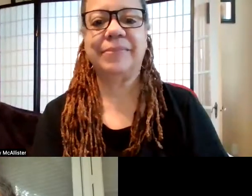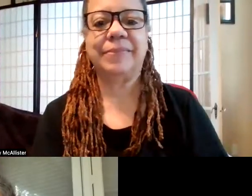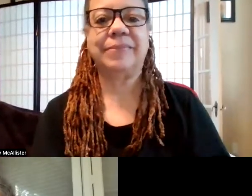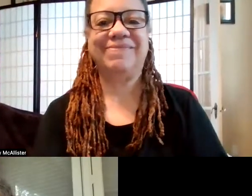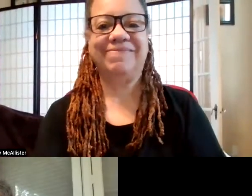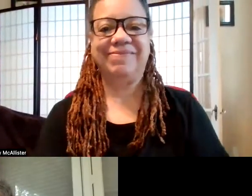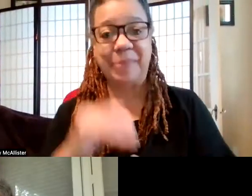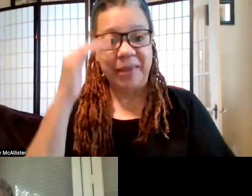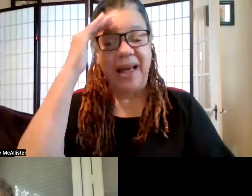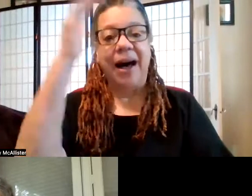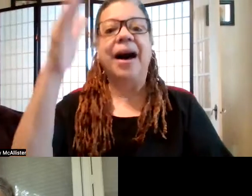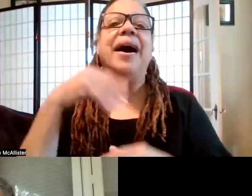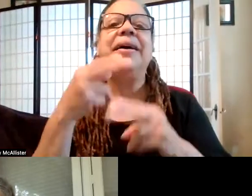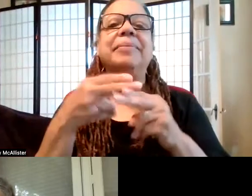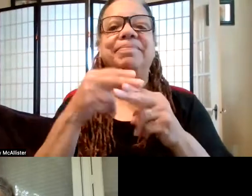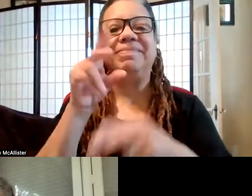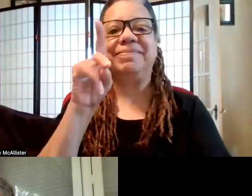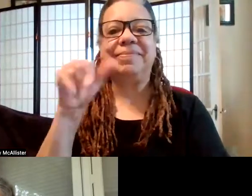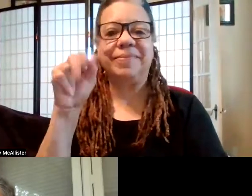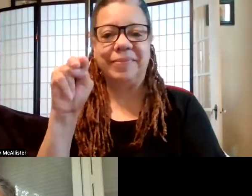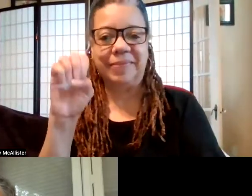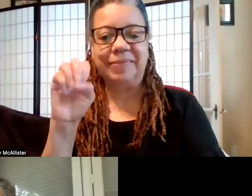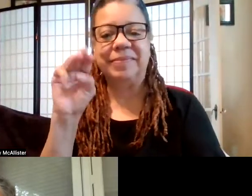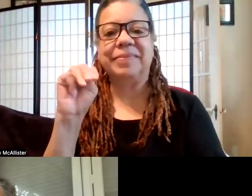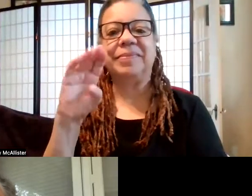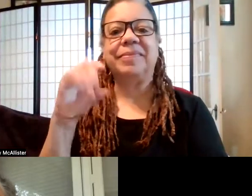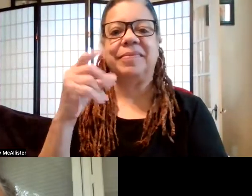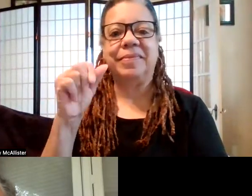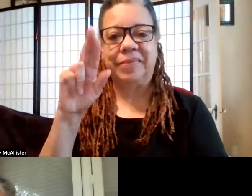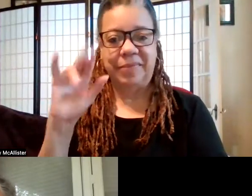Hi! I'm Diane McGary with Dracut Arts. With me today is co-host Tom